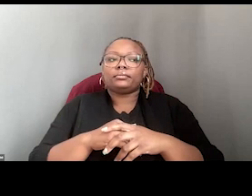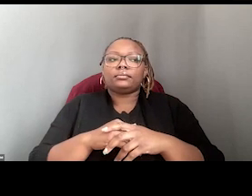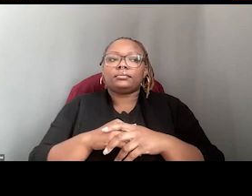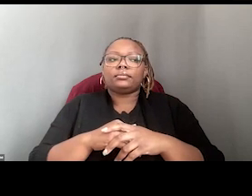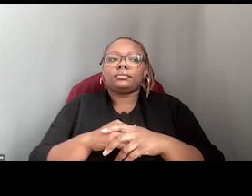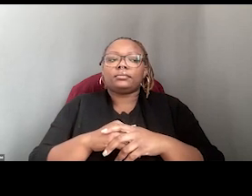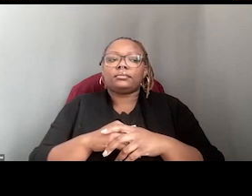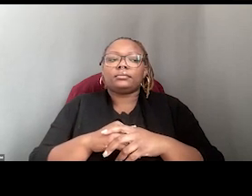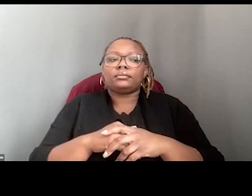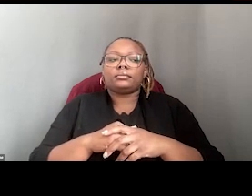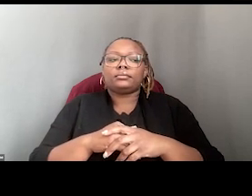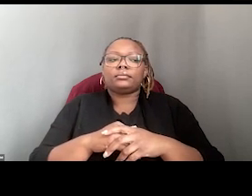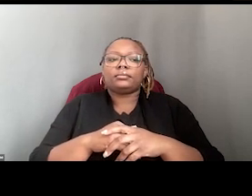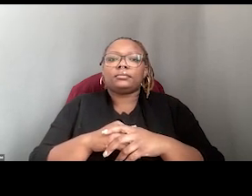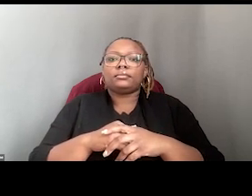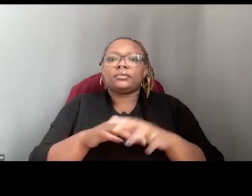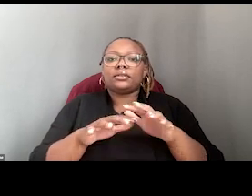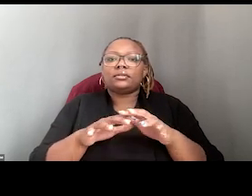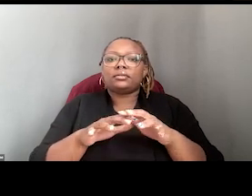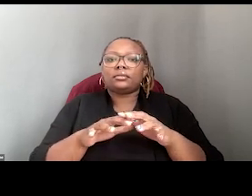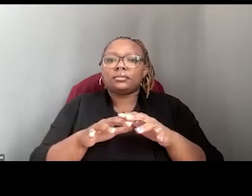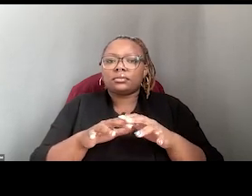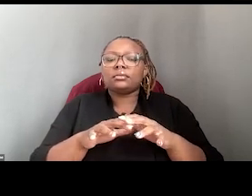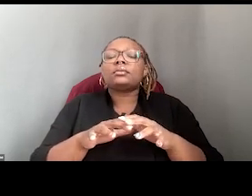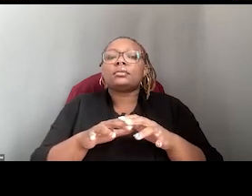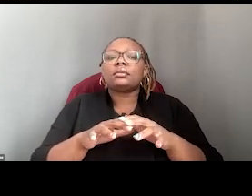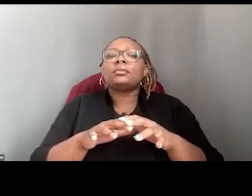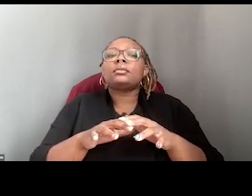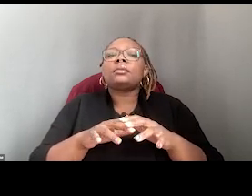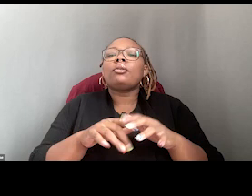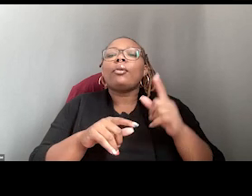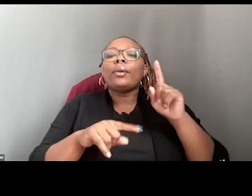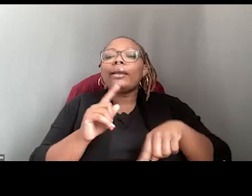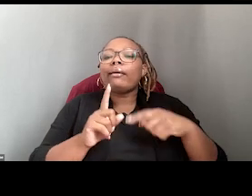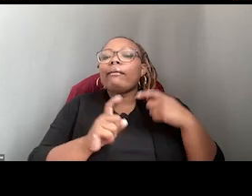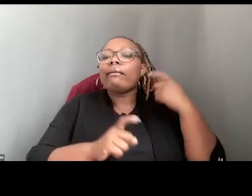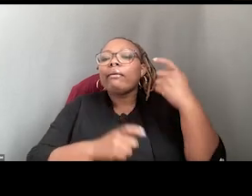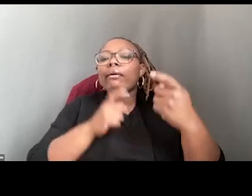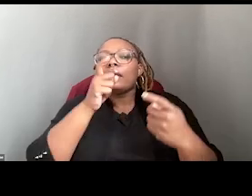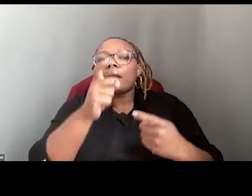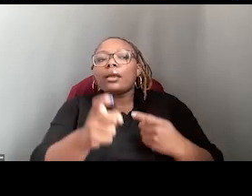So you can't just keep getting no-cost extension, after no-cost extension, after no-cost extension.